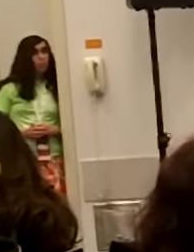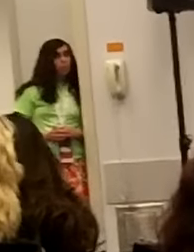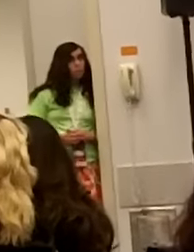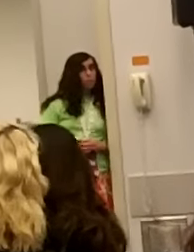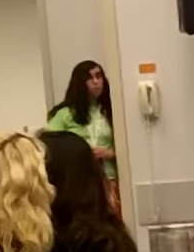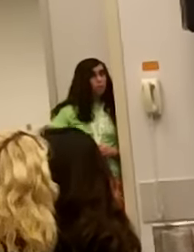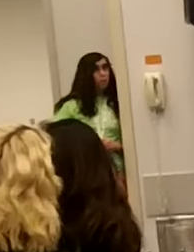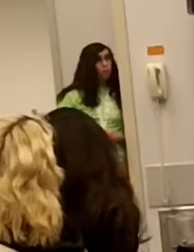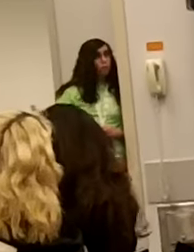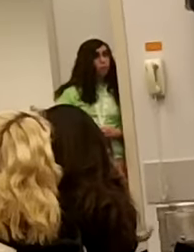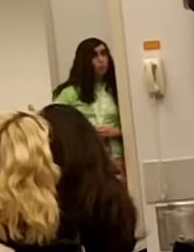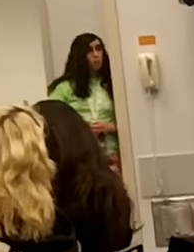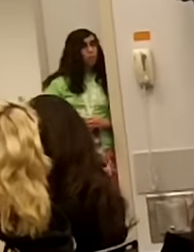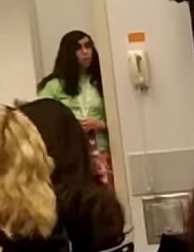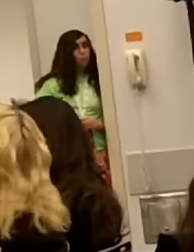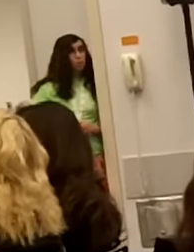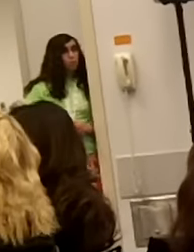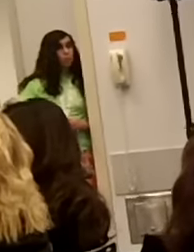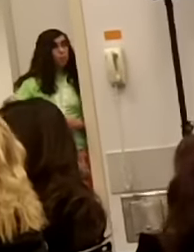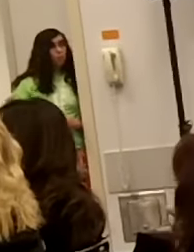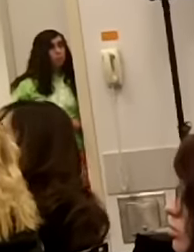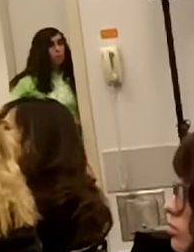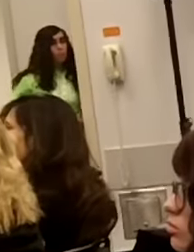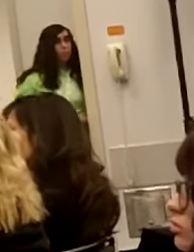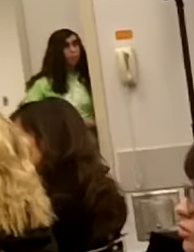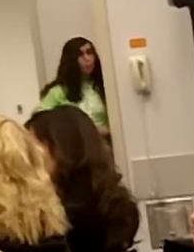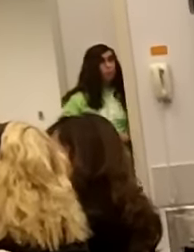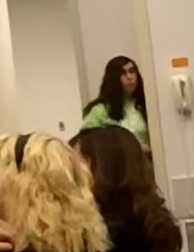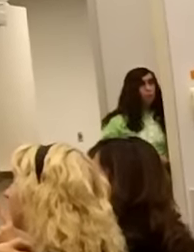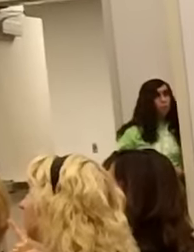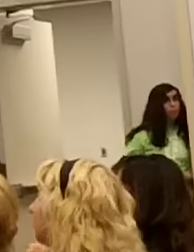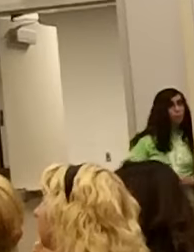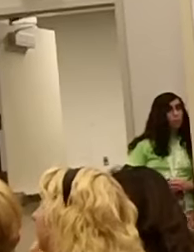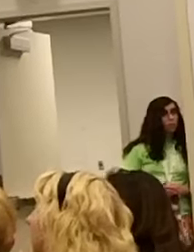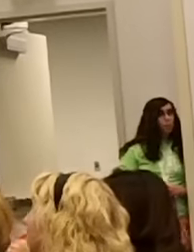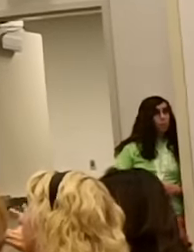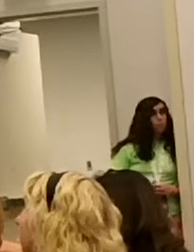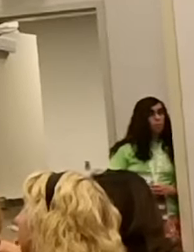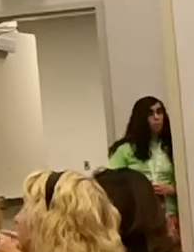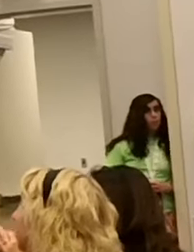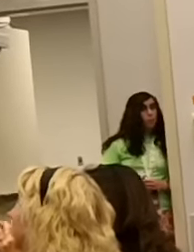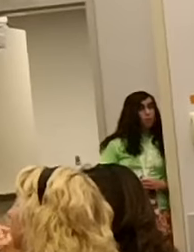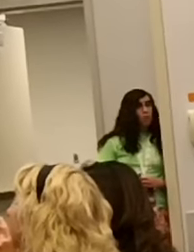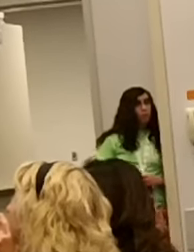as it stands right now because every single sentence that you say is metadata.